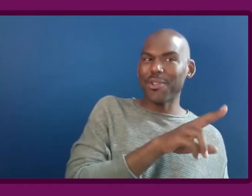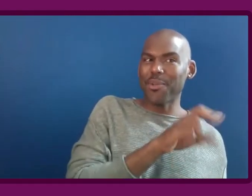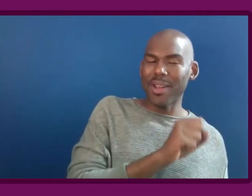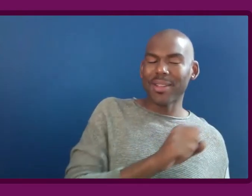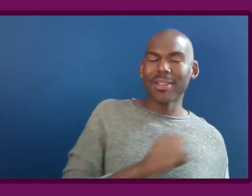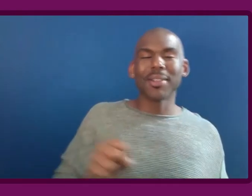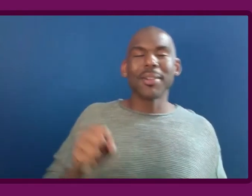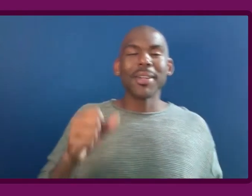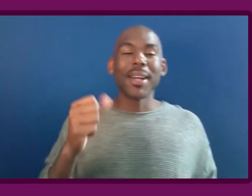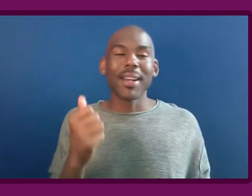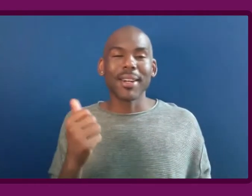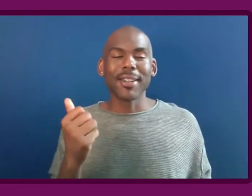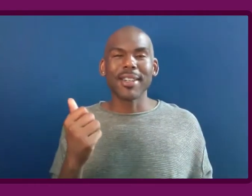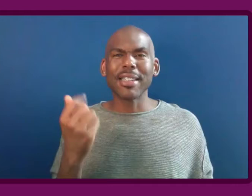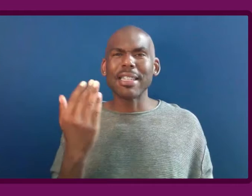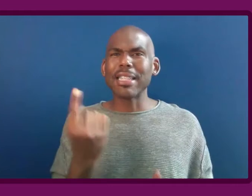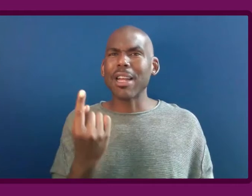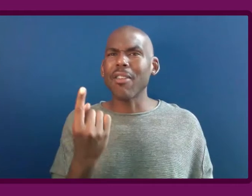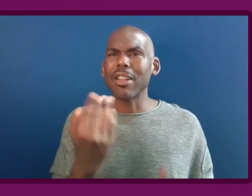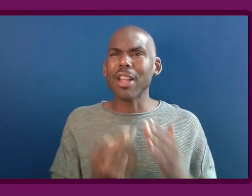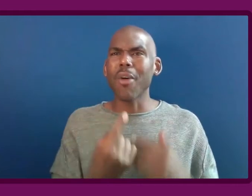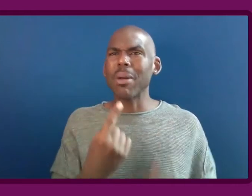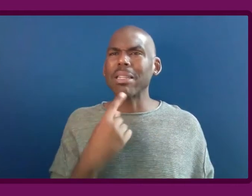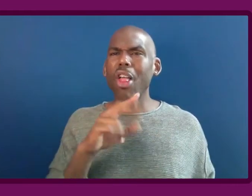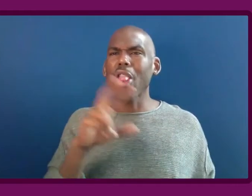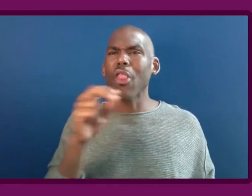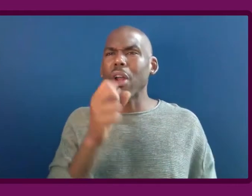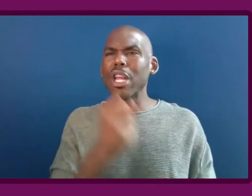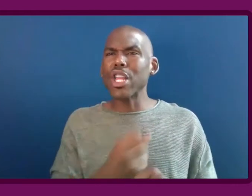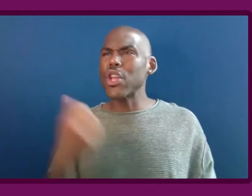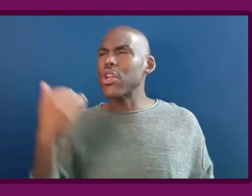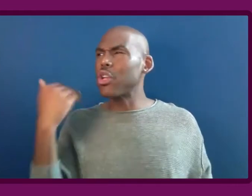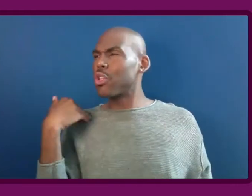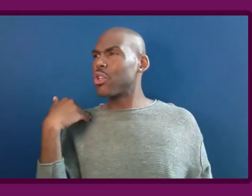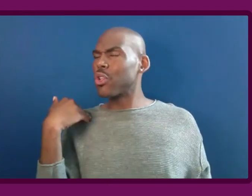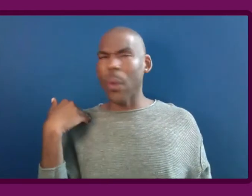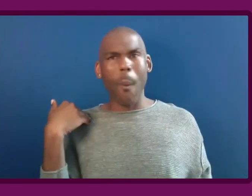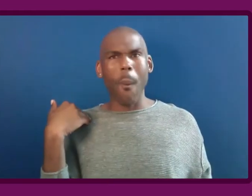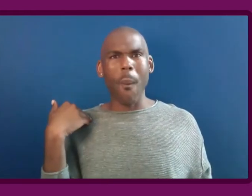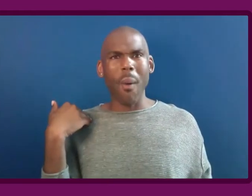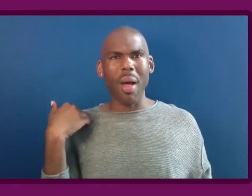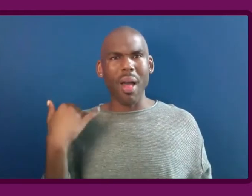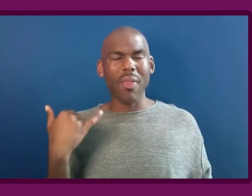It's the buzzword. Maryangel Garcia-Ramos: Everybody can get canceled for something they said 30 years ago. We're all deconstructing ourselves,